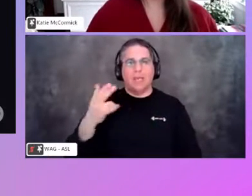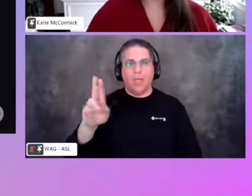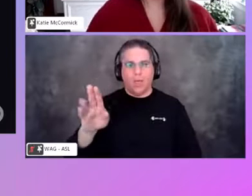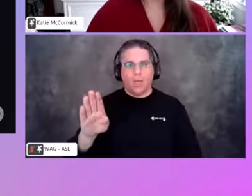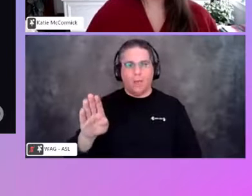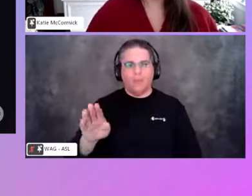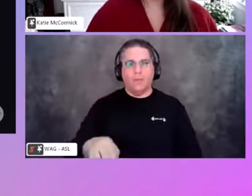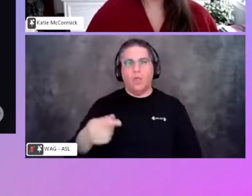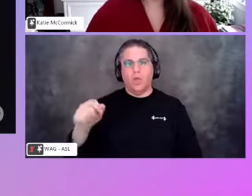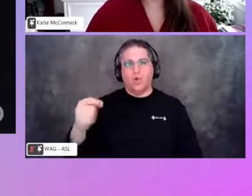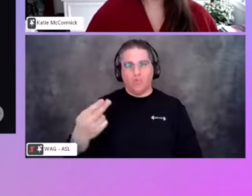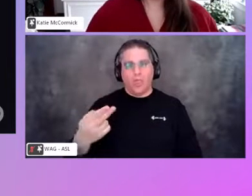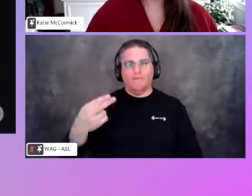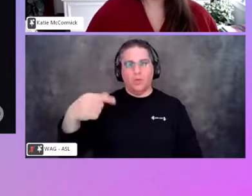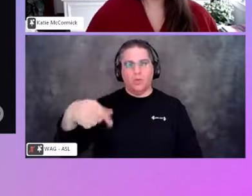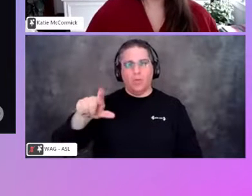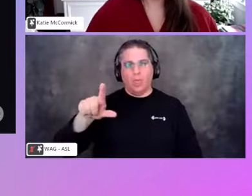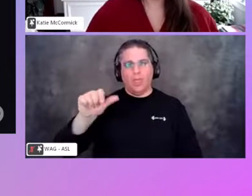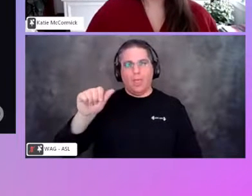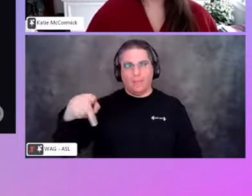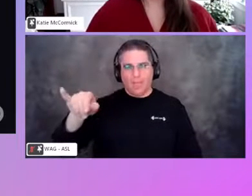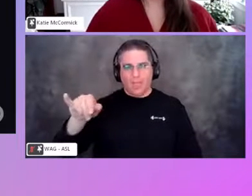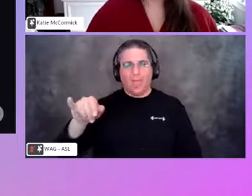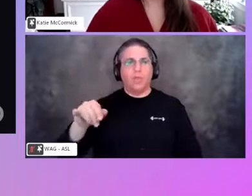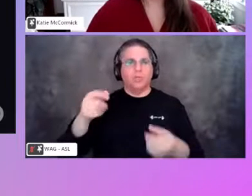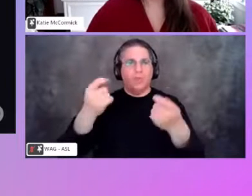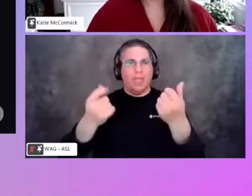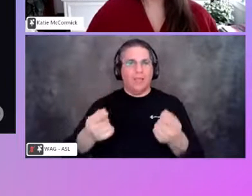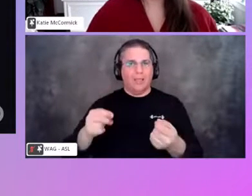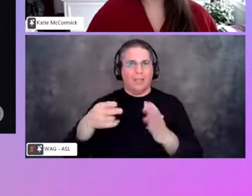[Katie Now McCormick] once we've categorized our audit